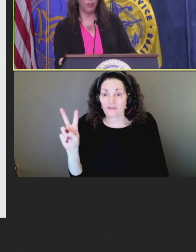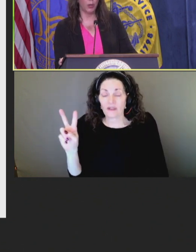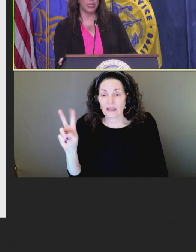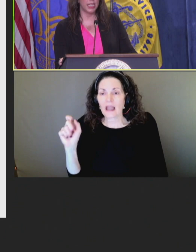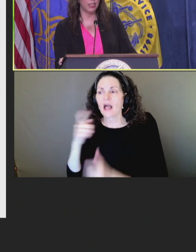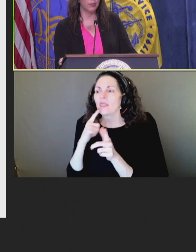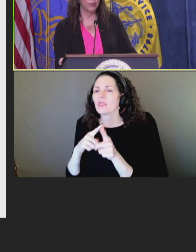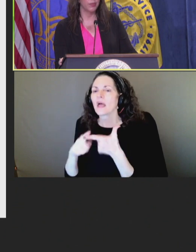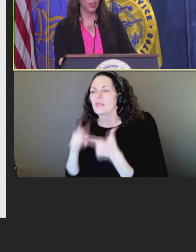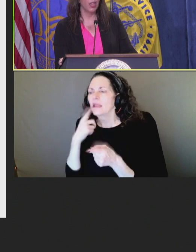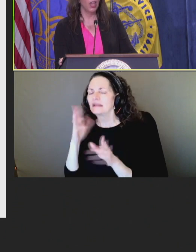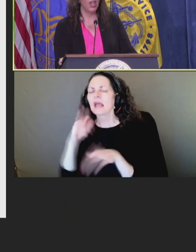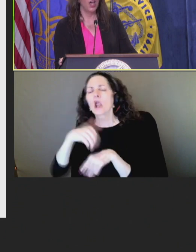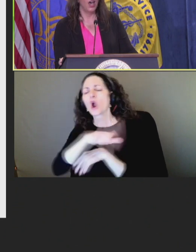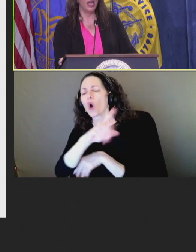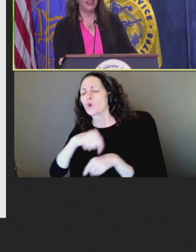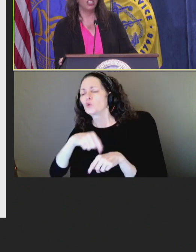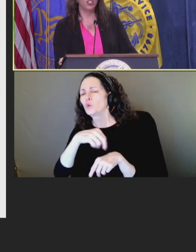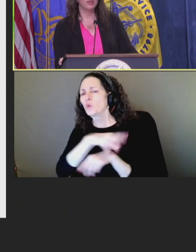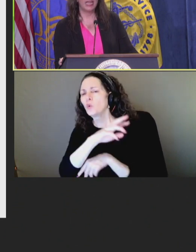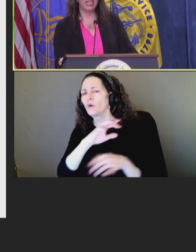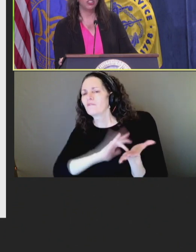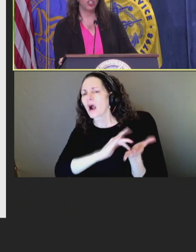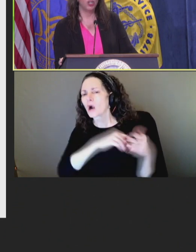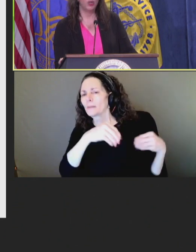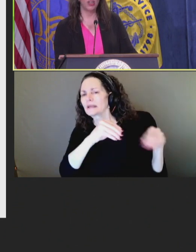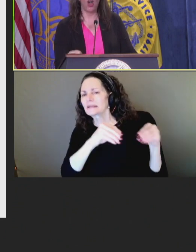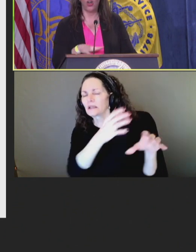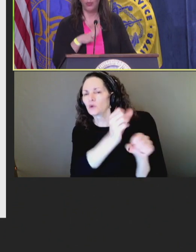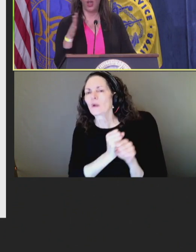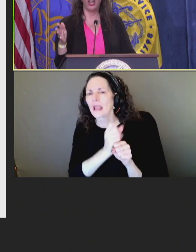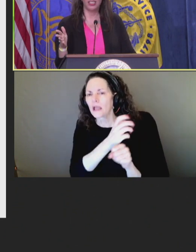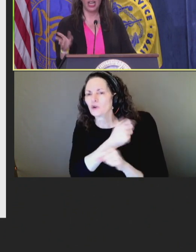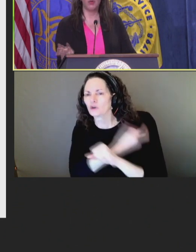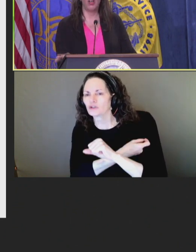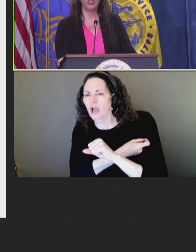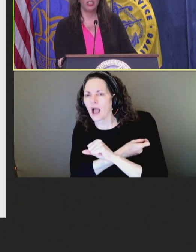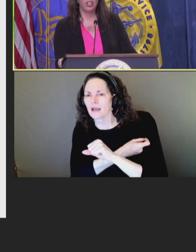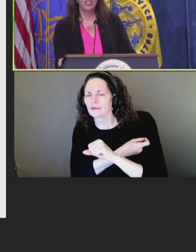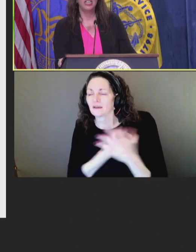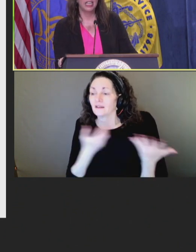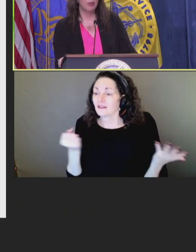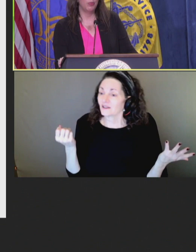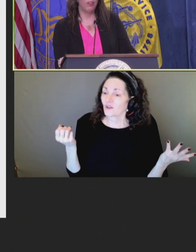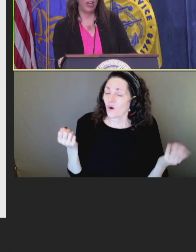pharmacy. And then just making sure, with all the products that were out there, keeping providers